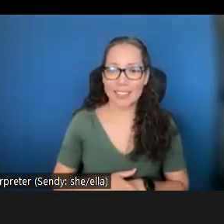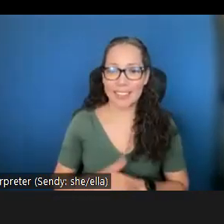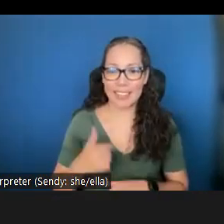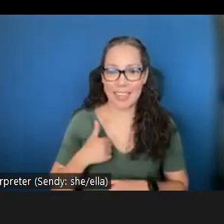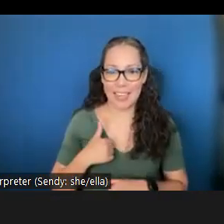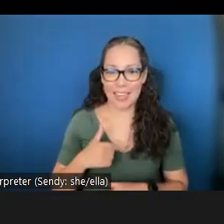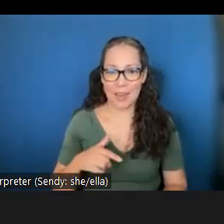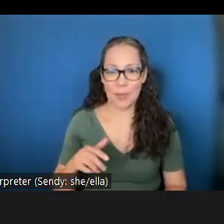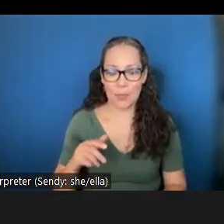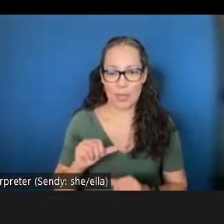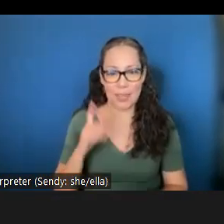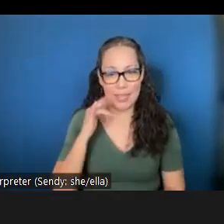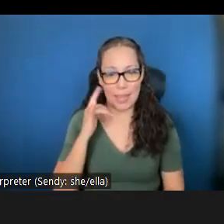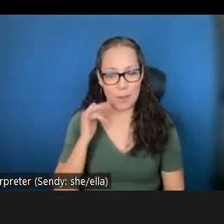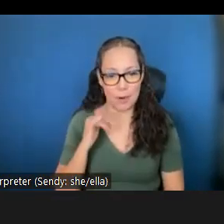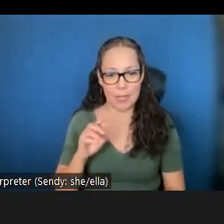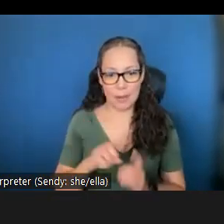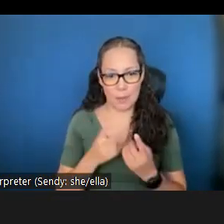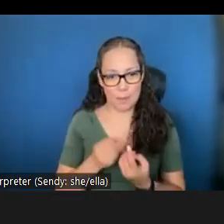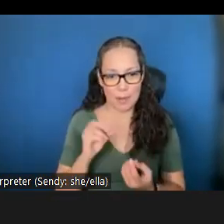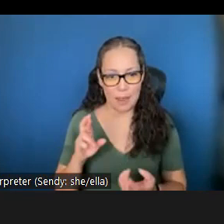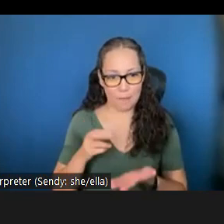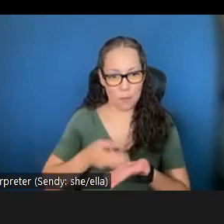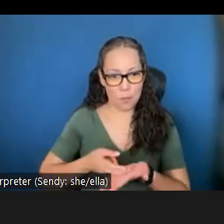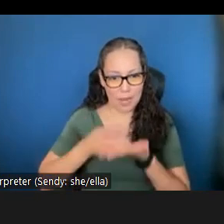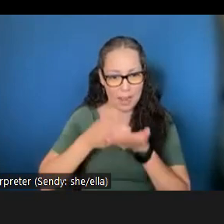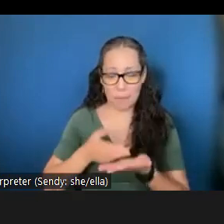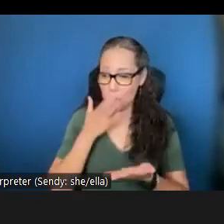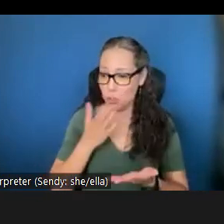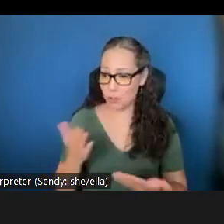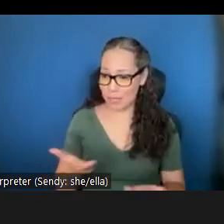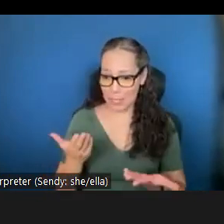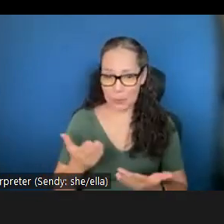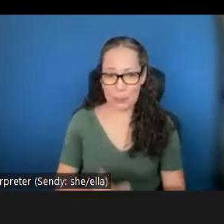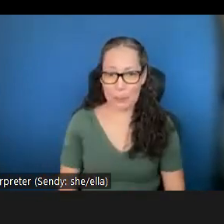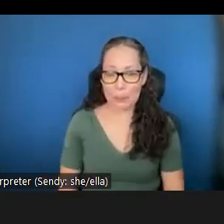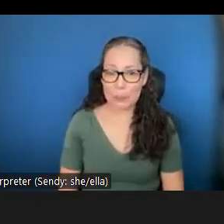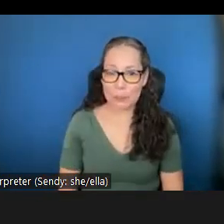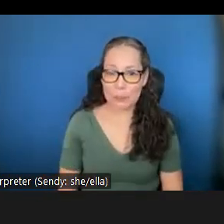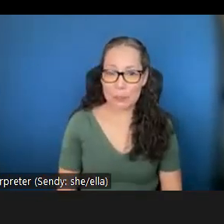Department of Rehabilitation great to be here with you thank you Anna uh last but not least